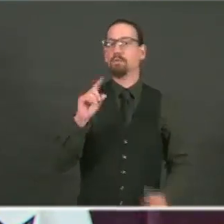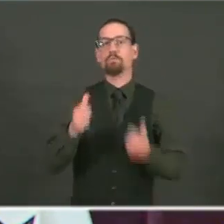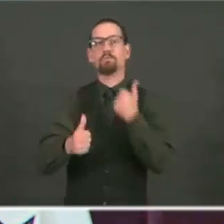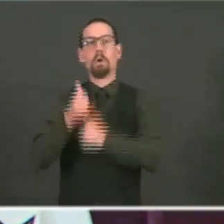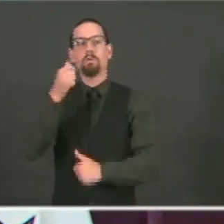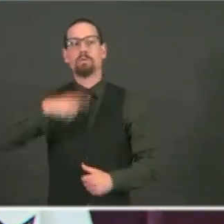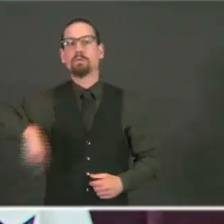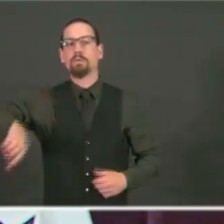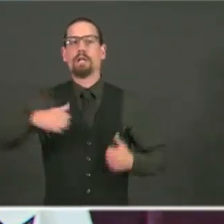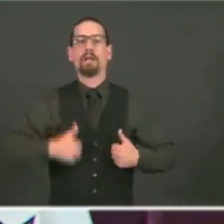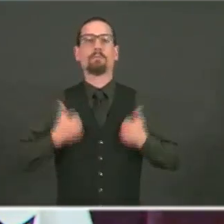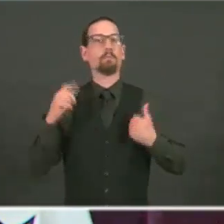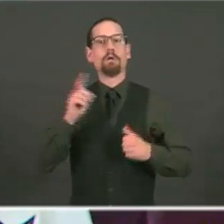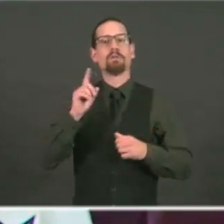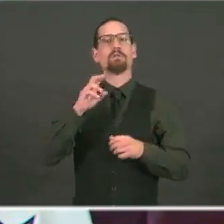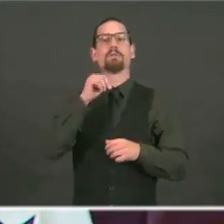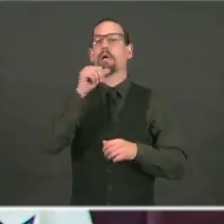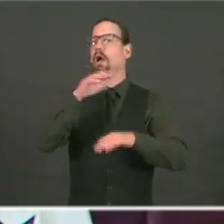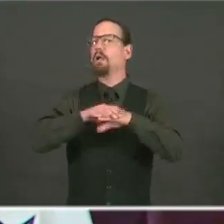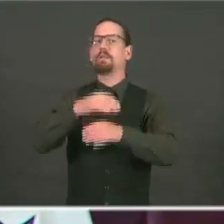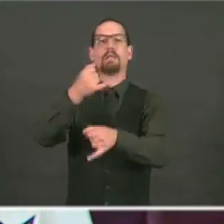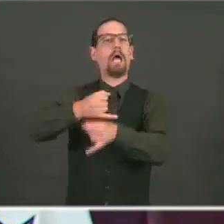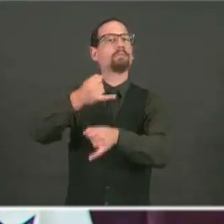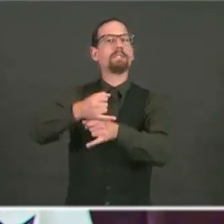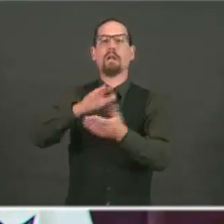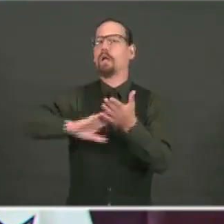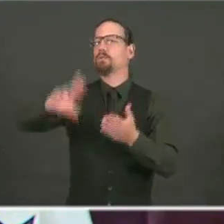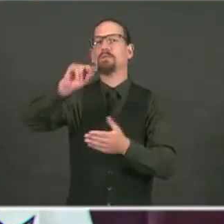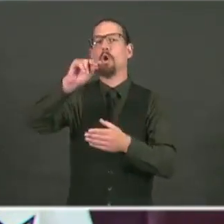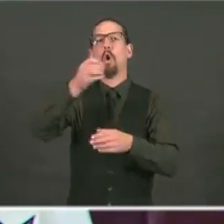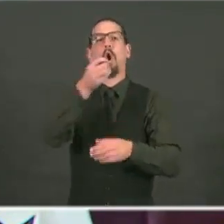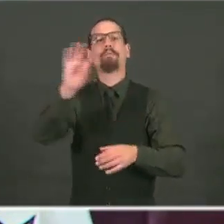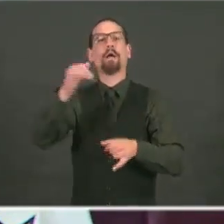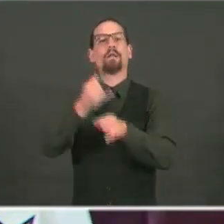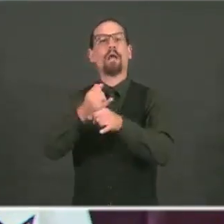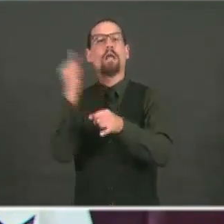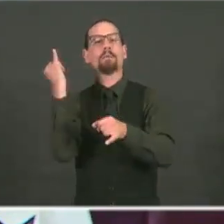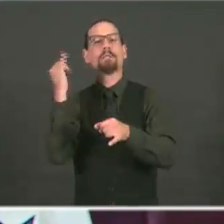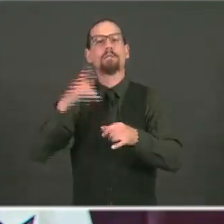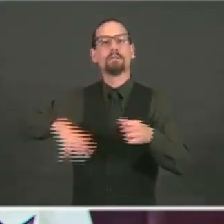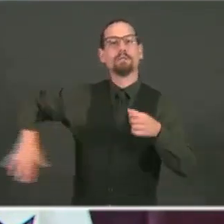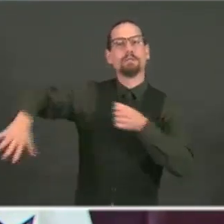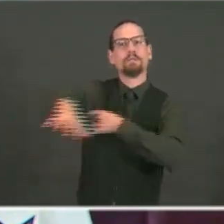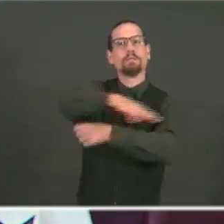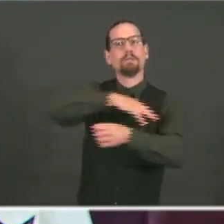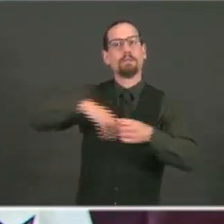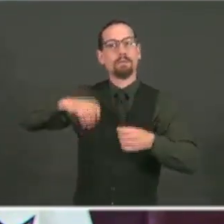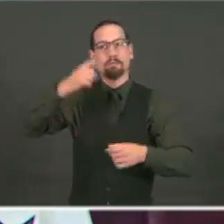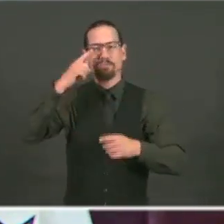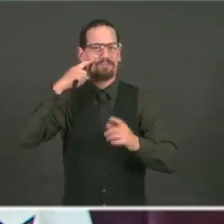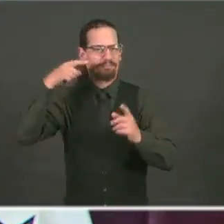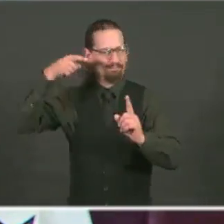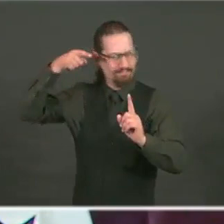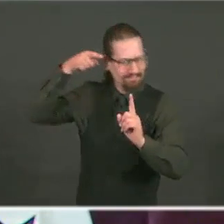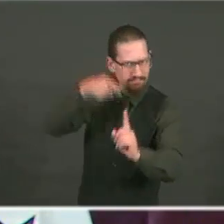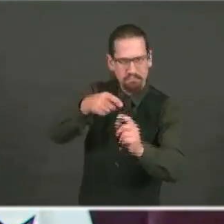POSITIVE AWARE STUDENTS -- W ERE STUDENTS LIVING OFF CAMPUS, ESPECIALLY THOSE LIVING OFF EDEN STREET.